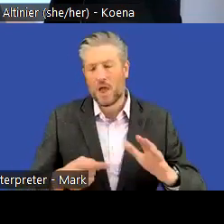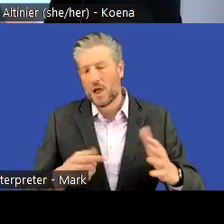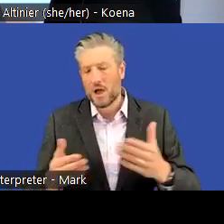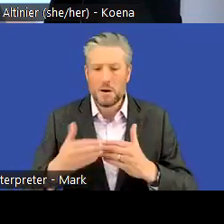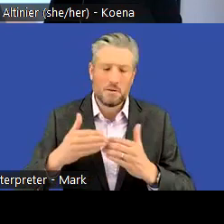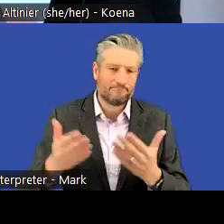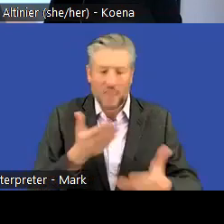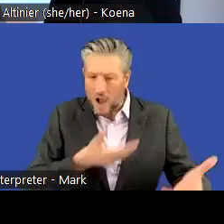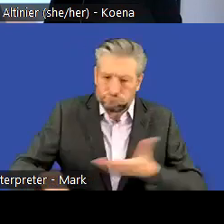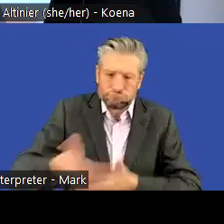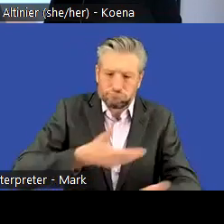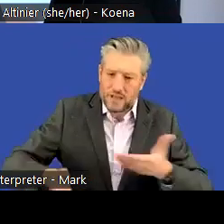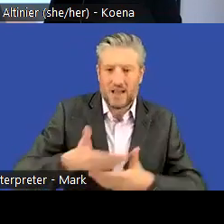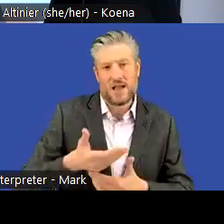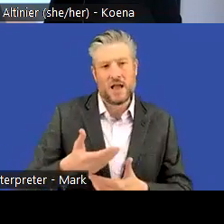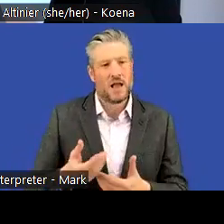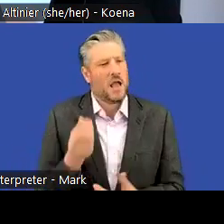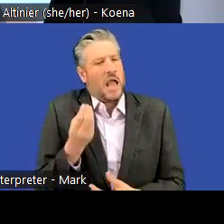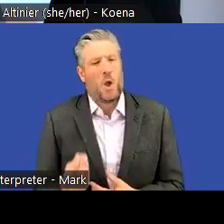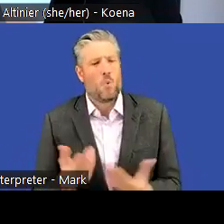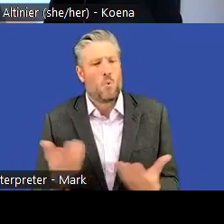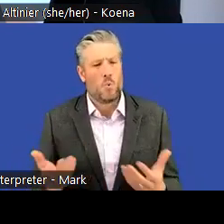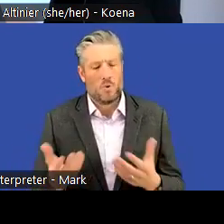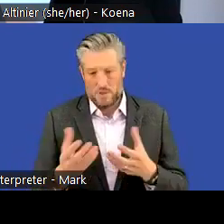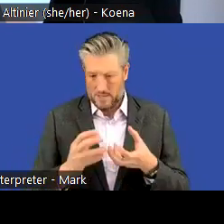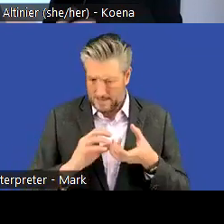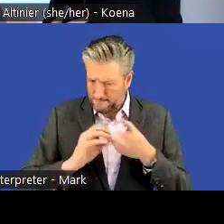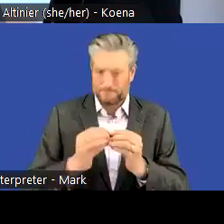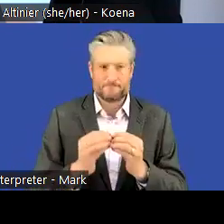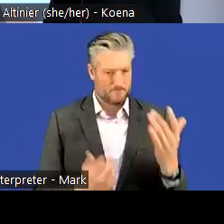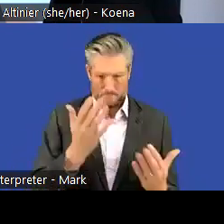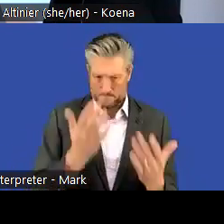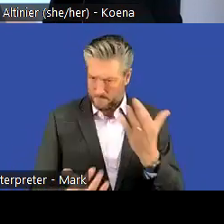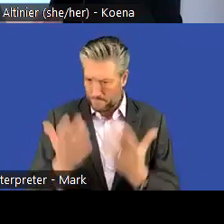we don't use the same score, everyone.